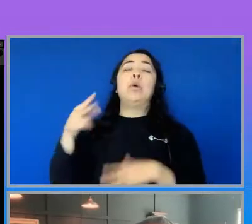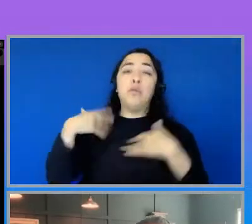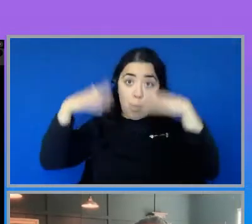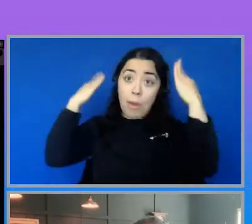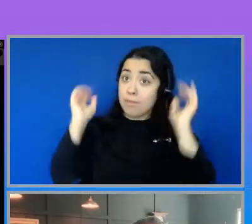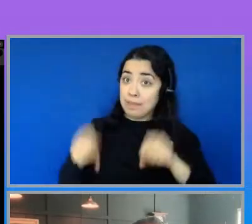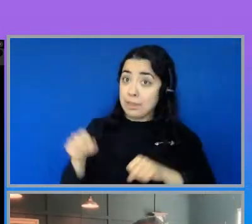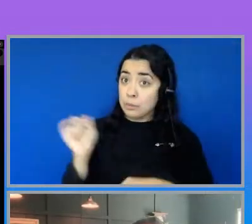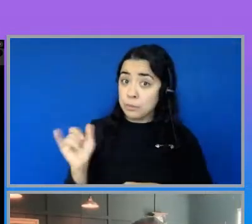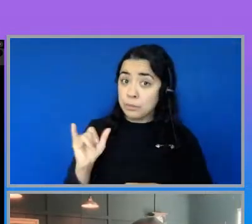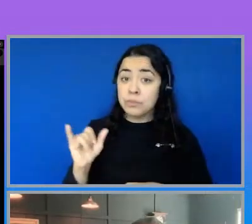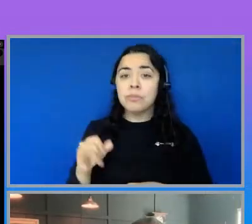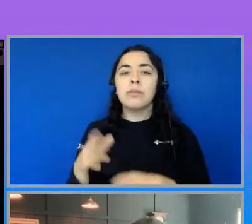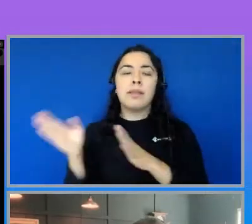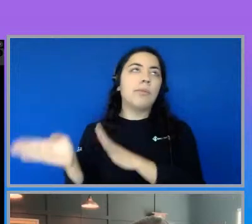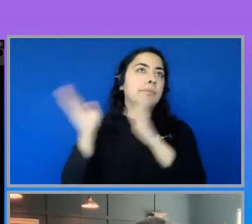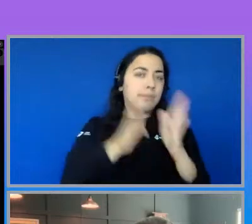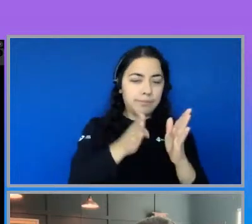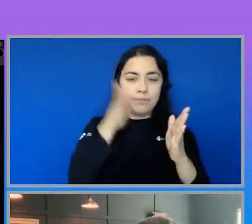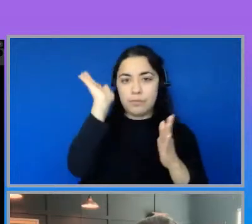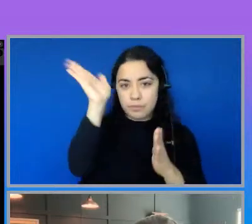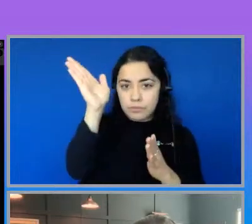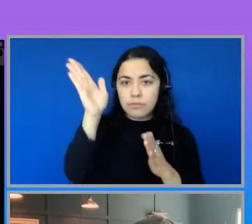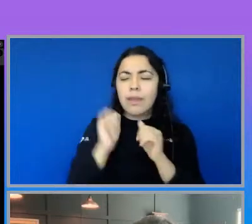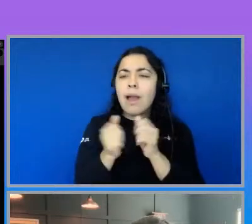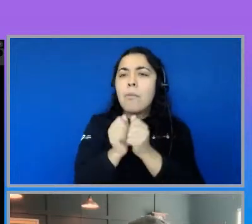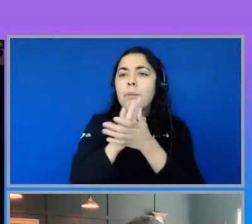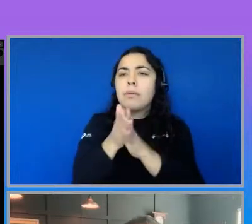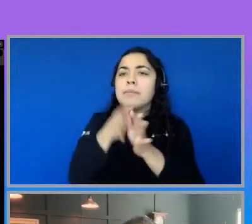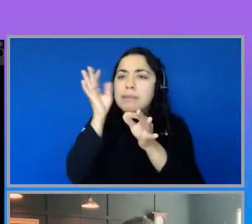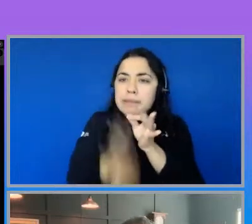really think about is how do we how might we simplify WCAG so we